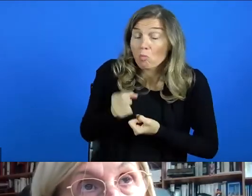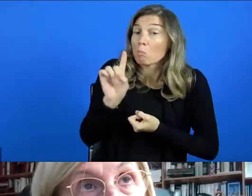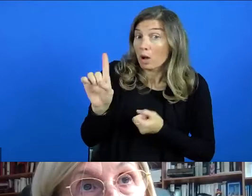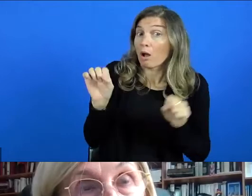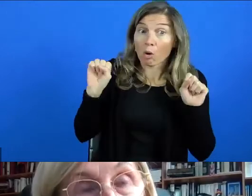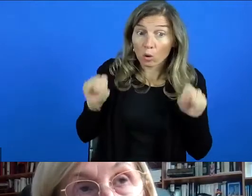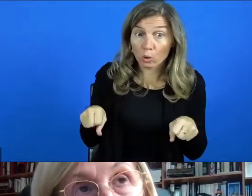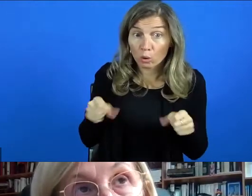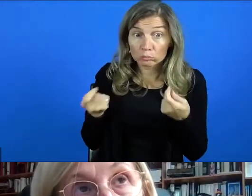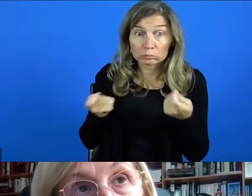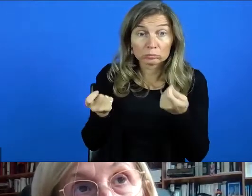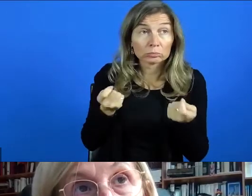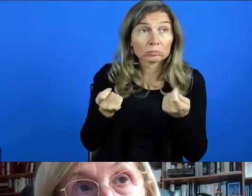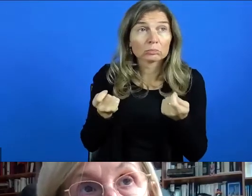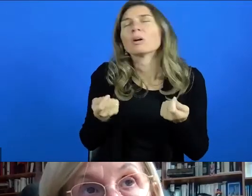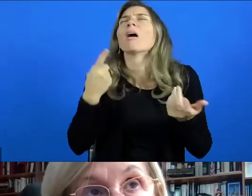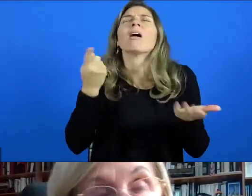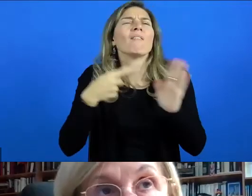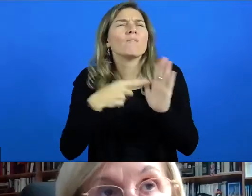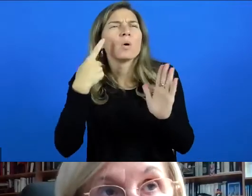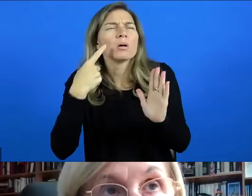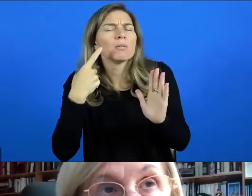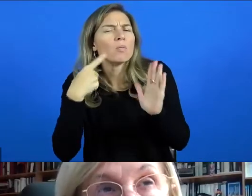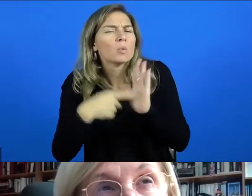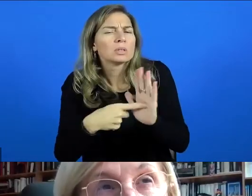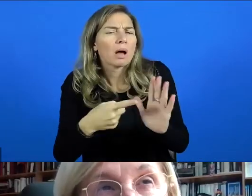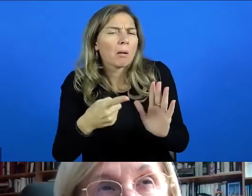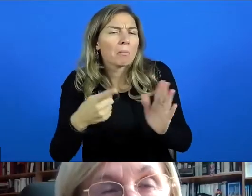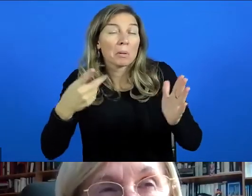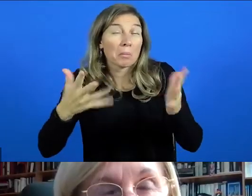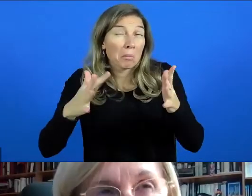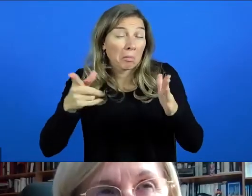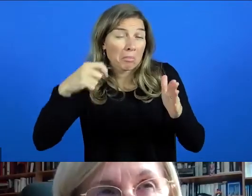If you send us a video we could as we don't have the possibility online,